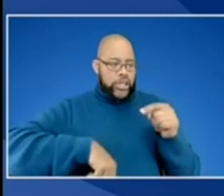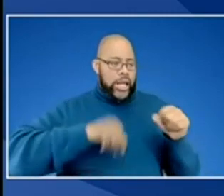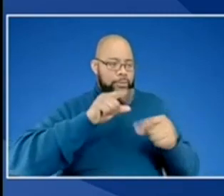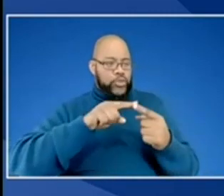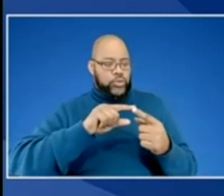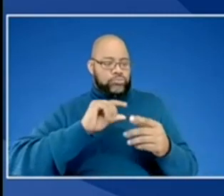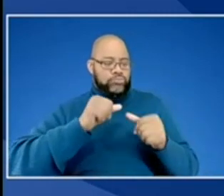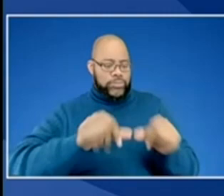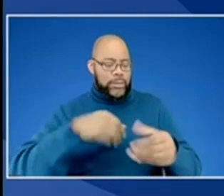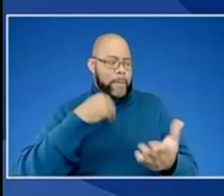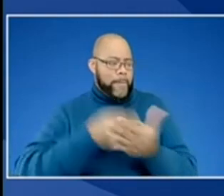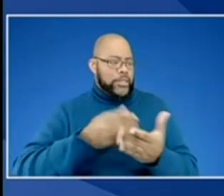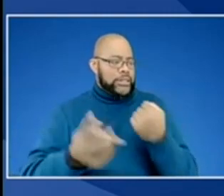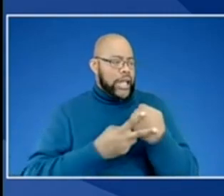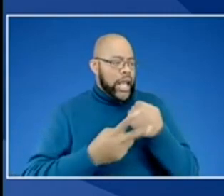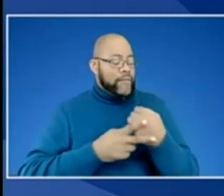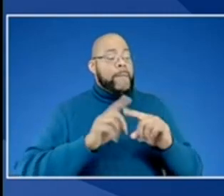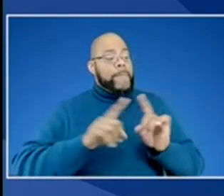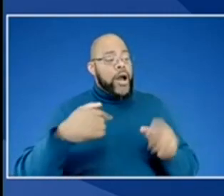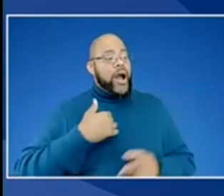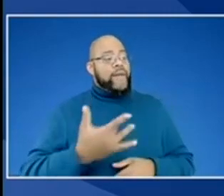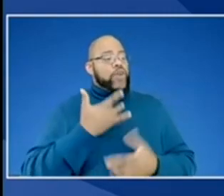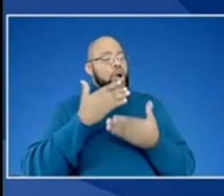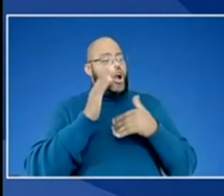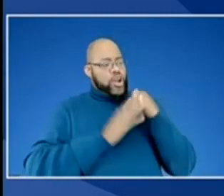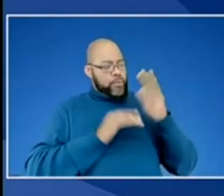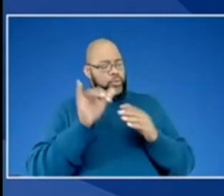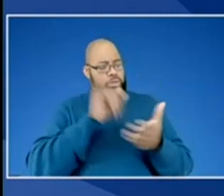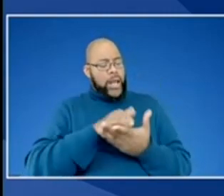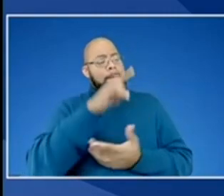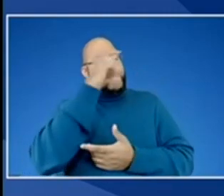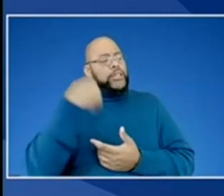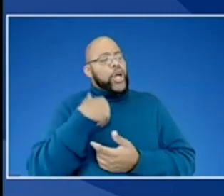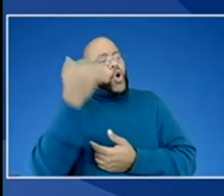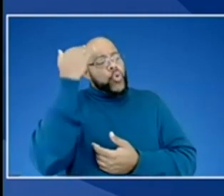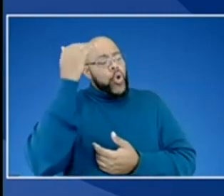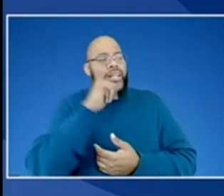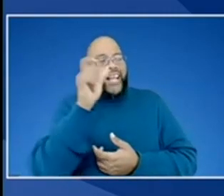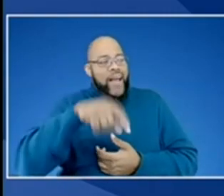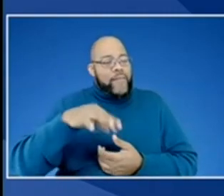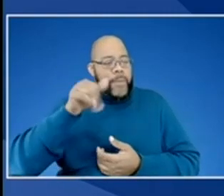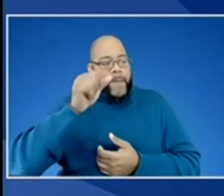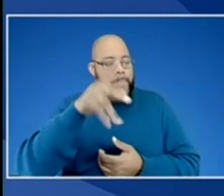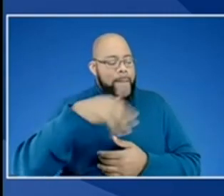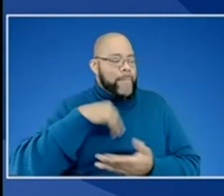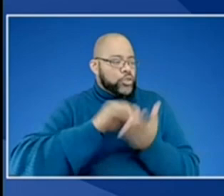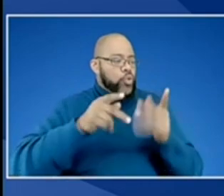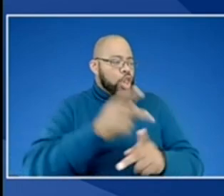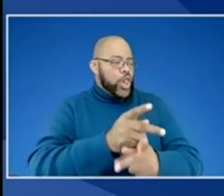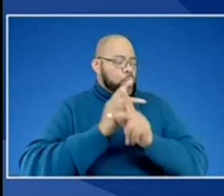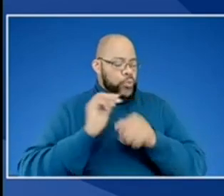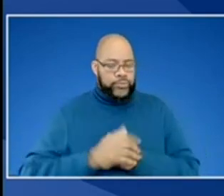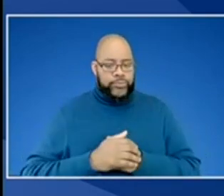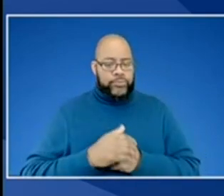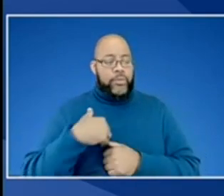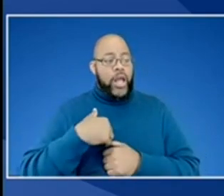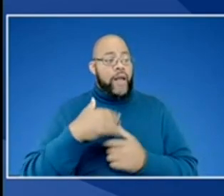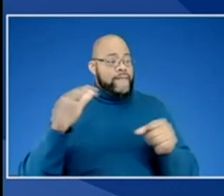savings. However, I felt comfortable doing so because I knew that I did not have to pay back my student loans. I was completely unaware at the time that